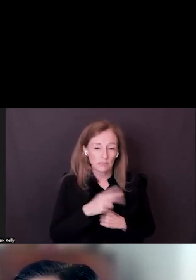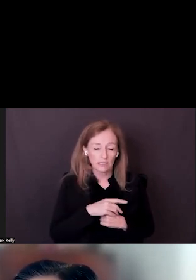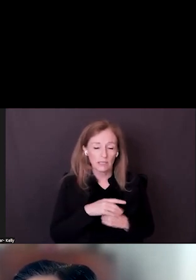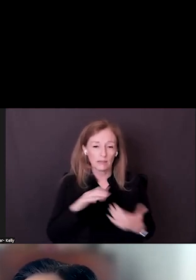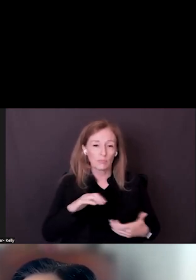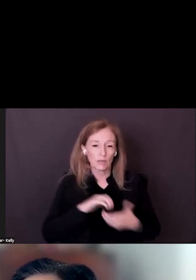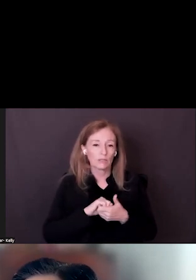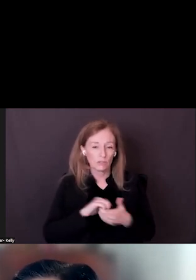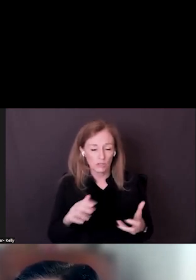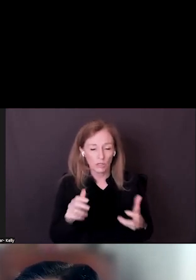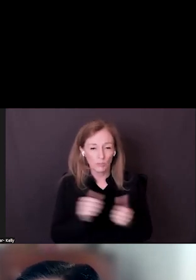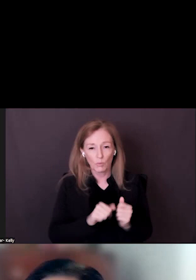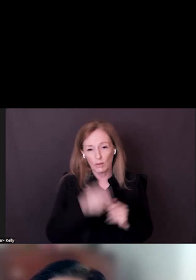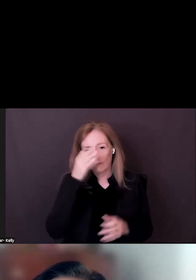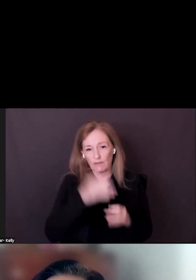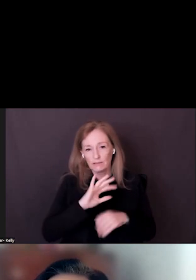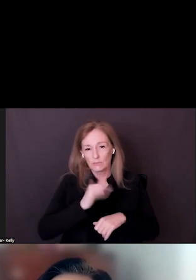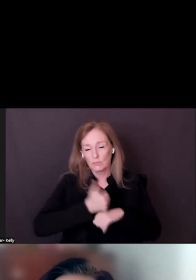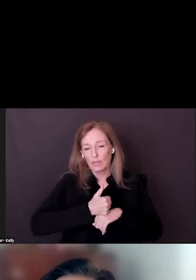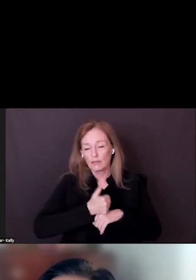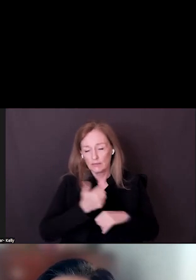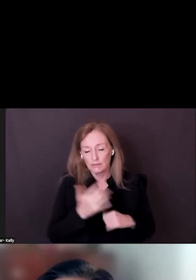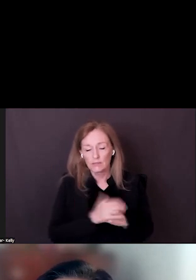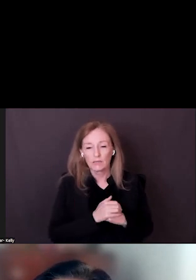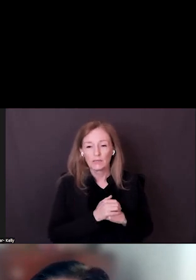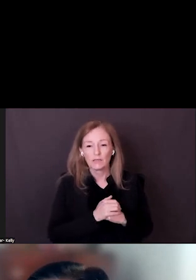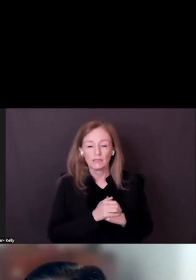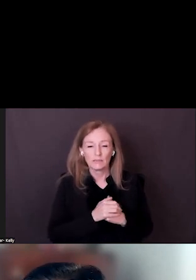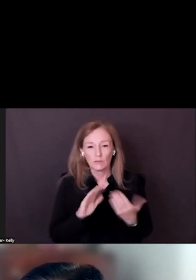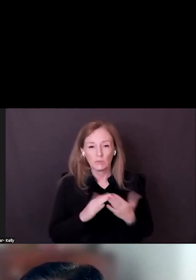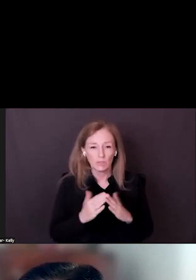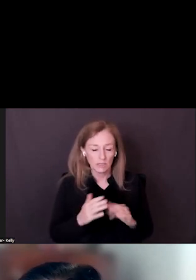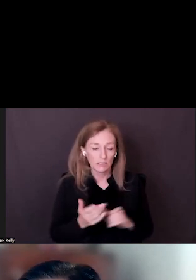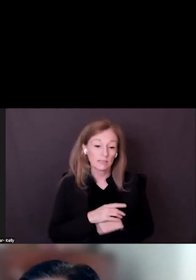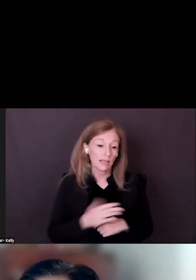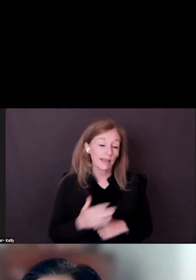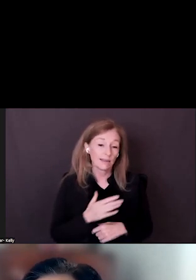THIS. I WANT TO WISH YOU ALL WELL IN THE REST OF YOUR DAY AND